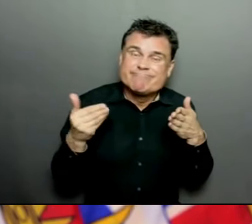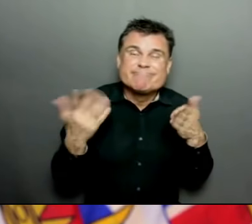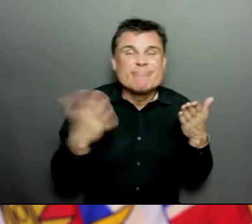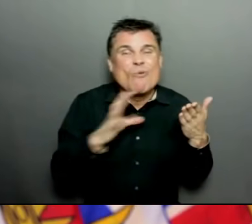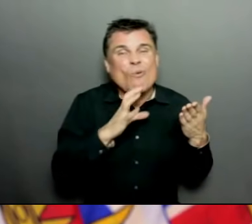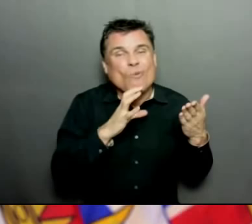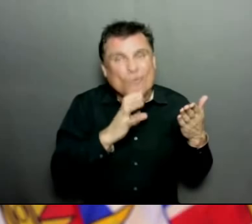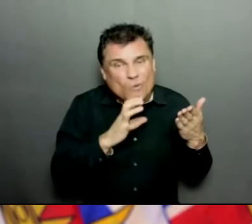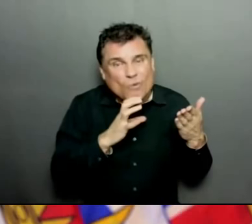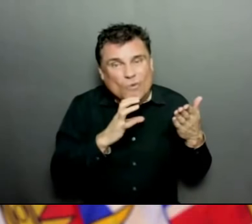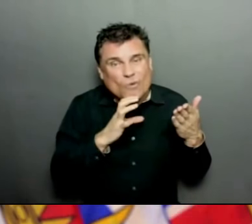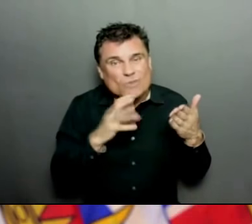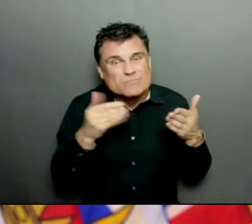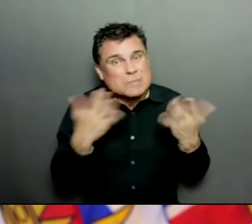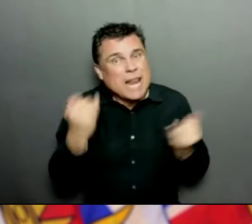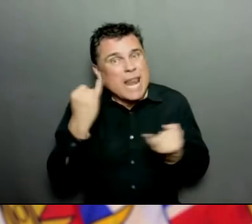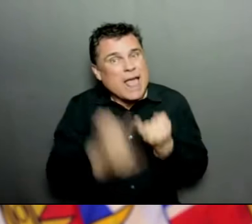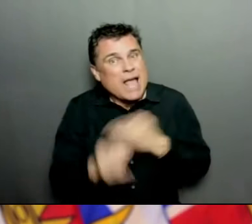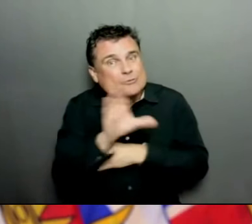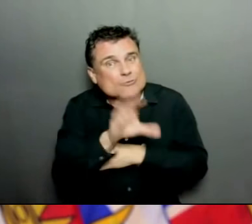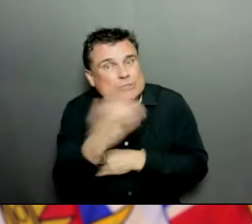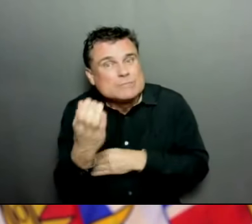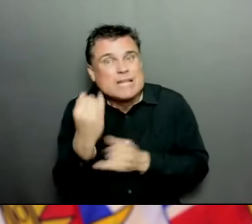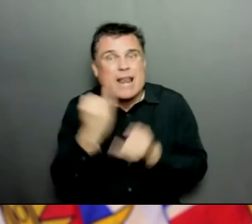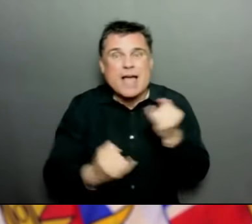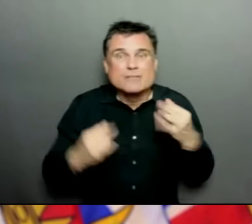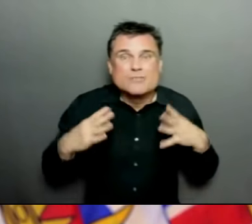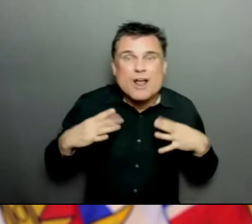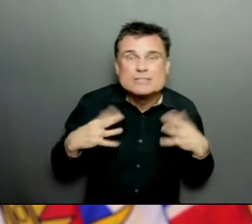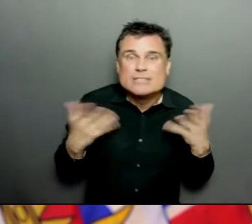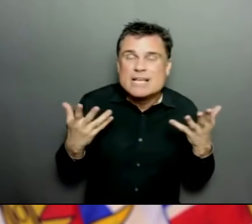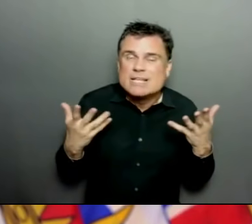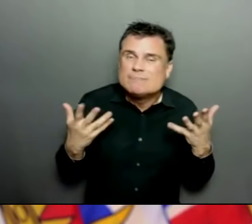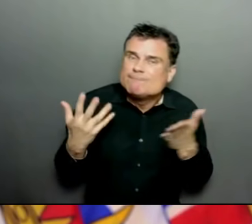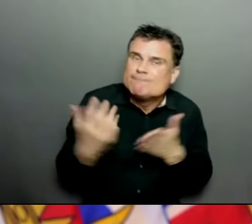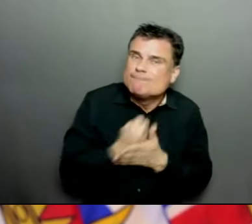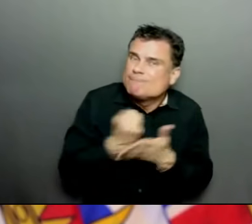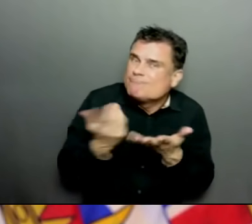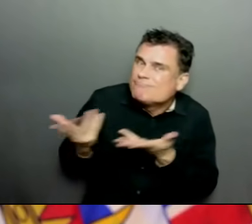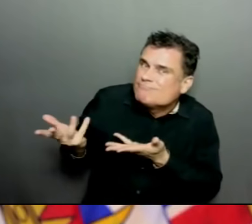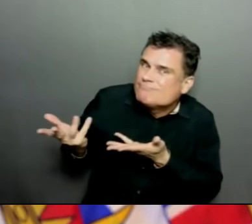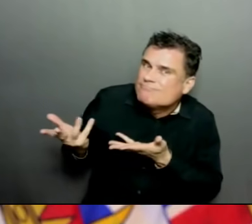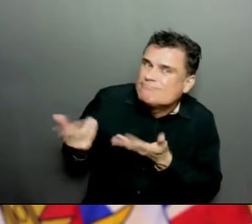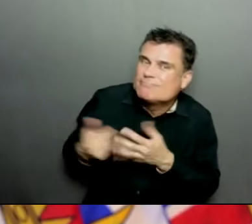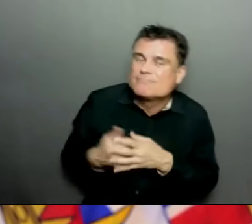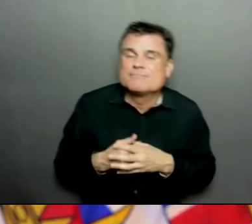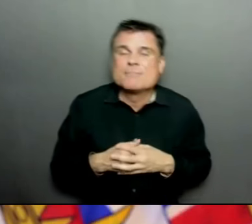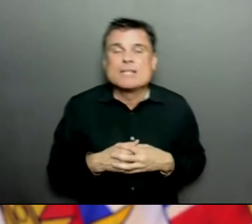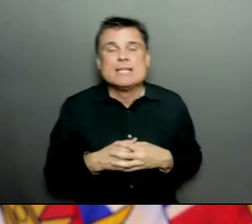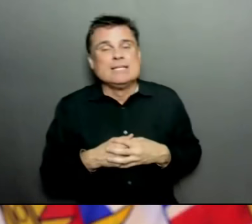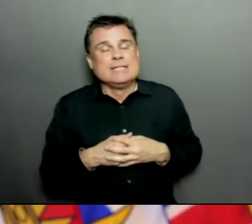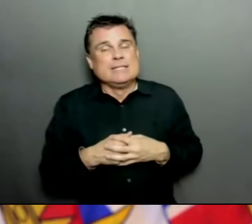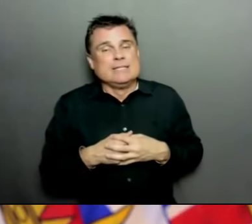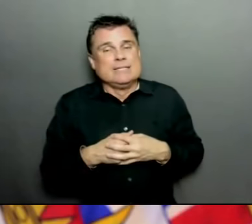is that we want to make sure those requirements around essential visits are implemented in a way that is